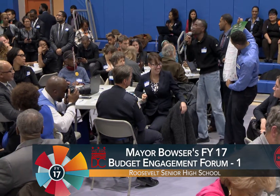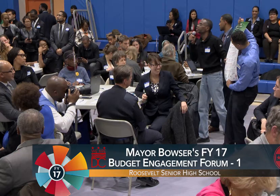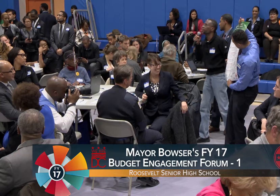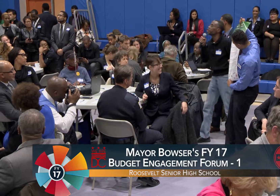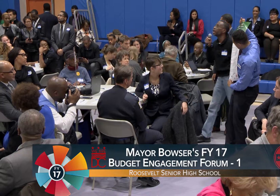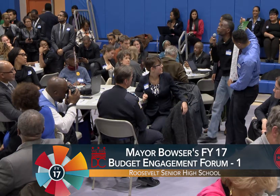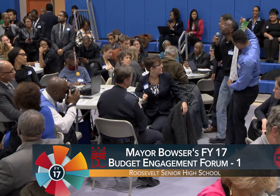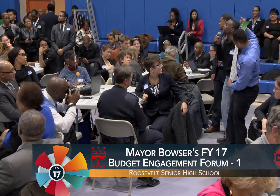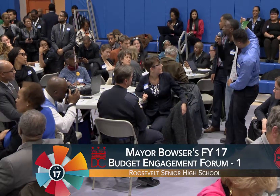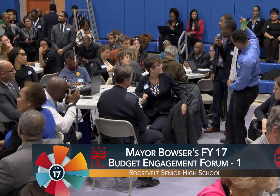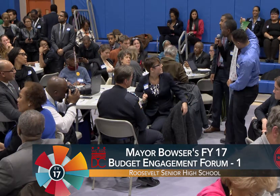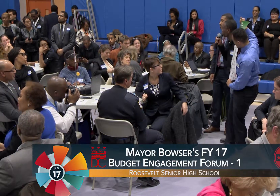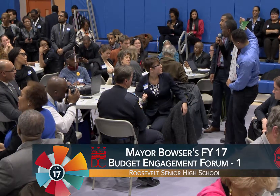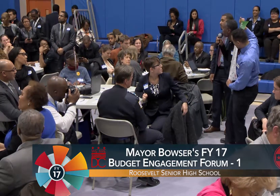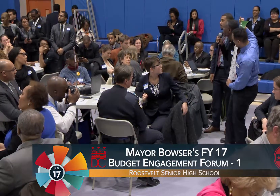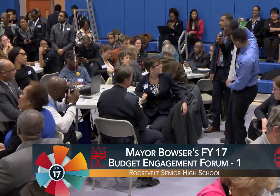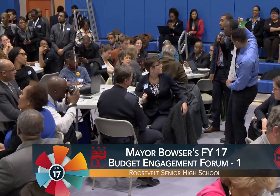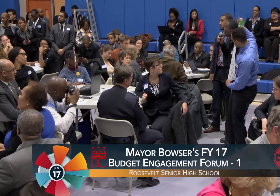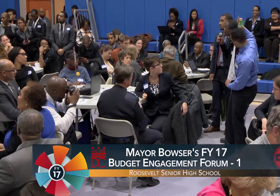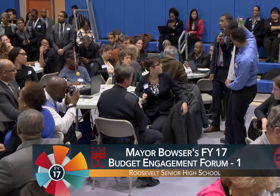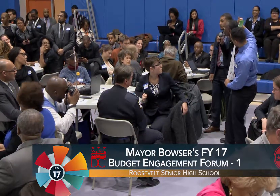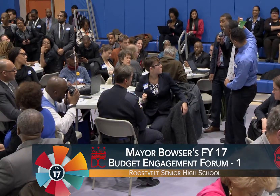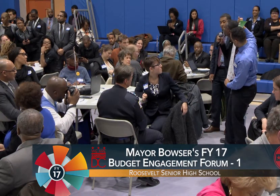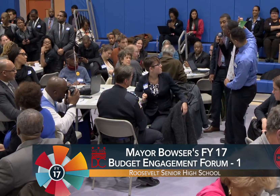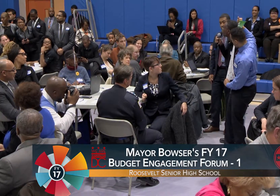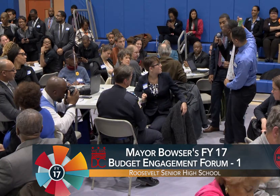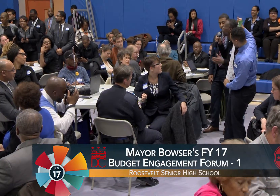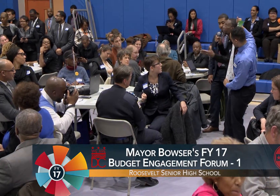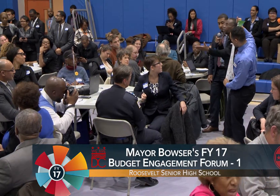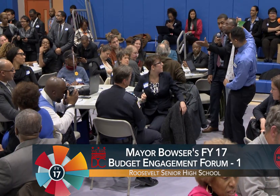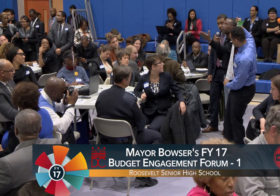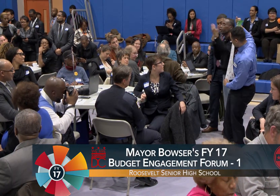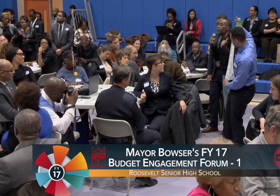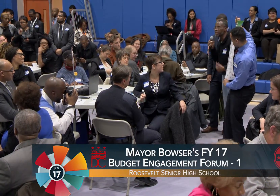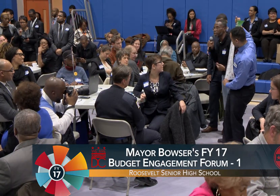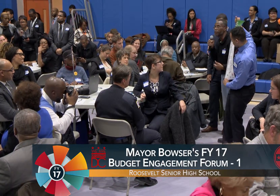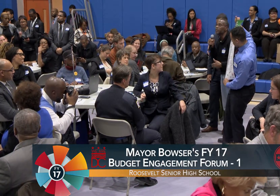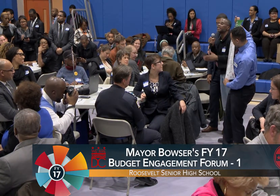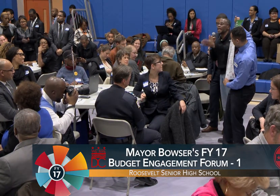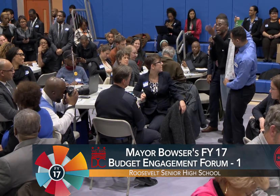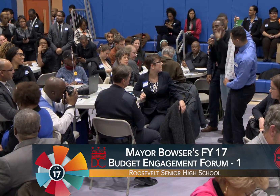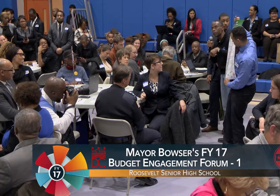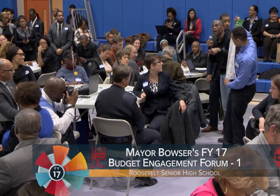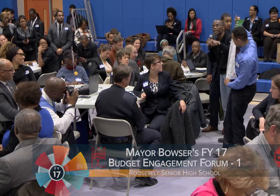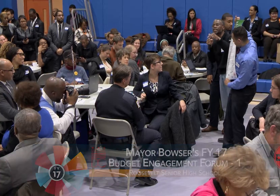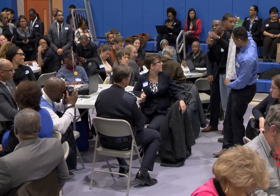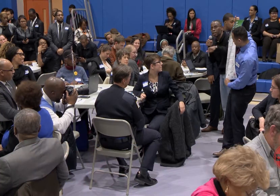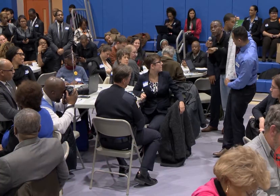HOUSING IS ANOTHER MAJOR CONCERN IN WASHINGTON, D.C. WE BELIEVE THAT WE ARE BIG ENOUGH THAT EVERYBODY CAN LIVE